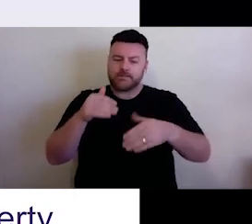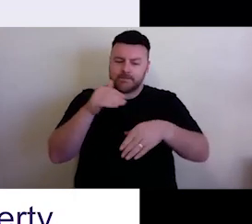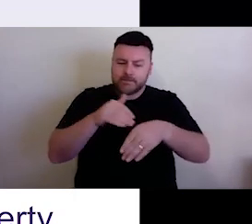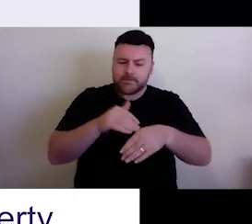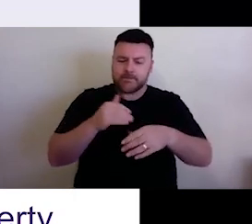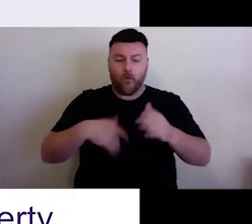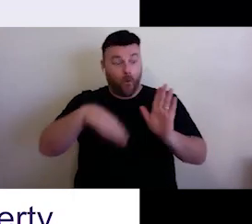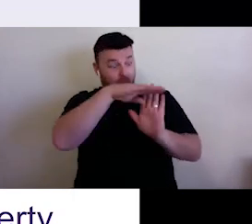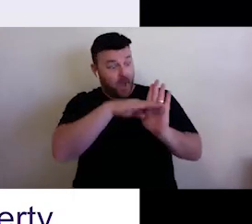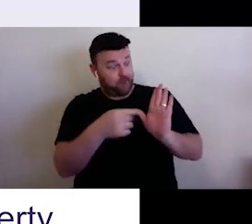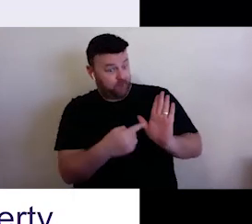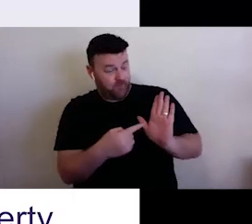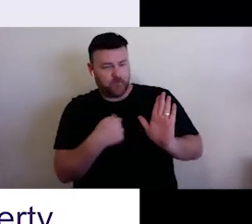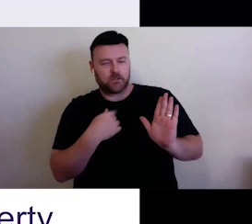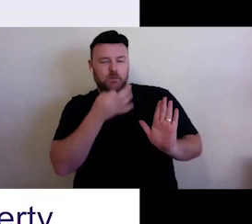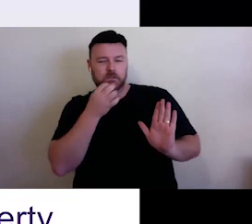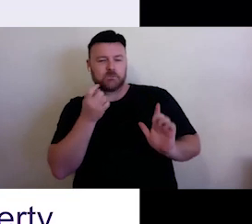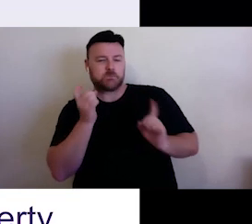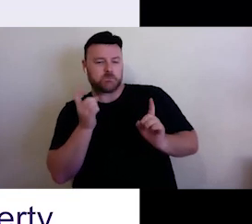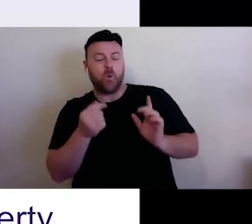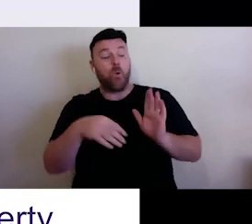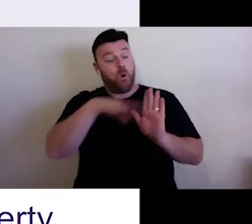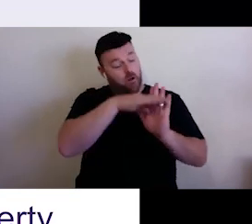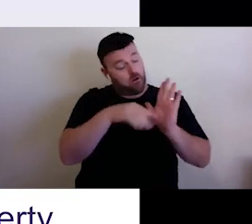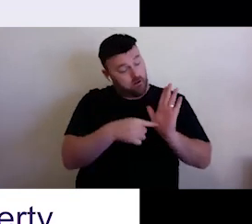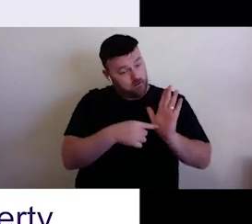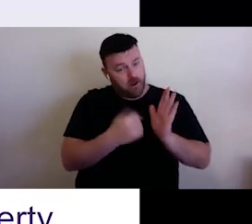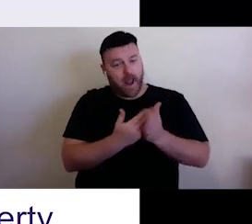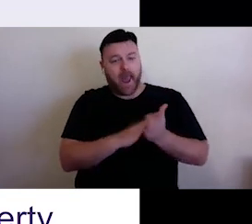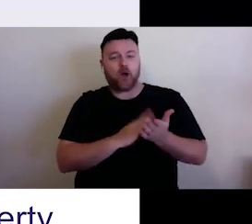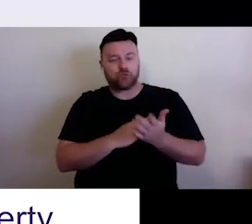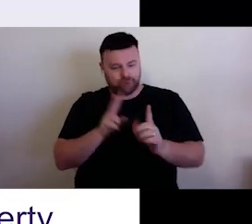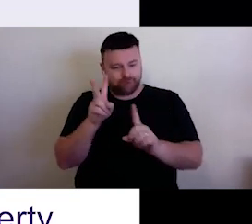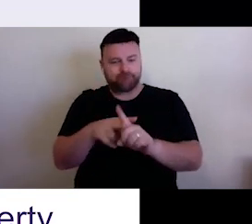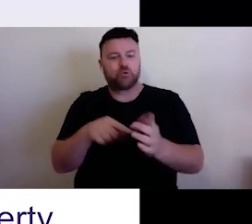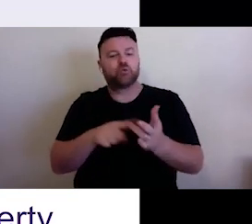be observed and practised in the digital space. I hope I'm not going